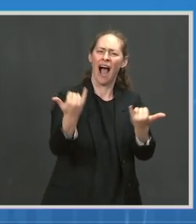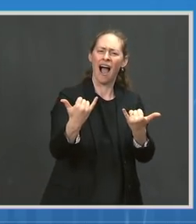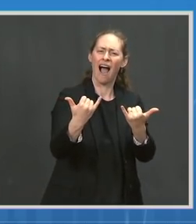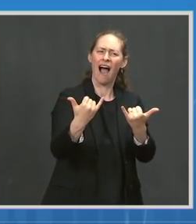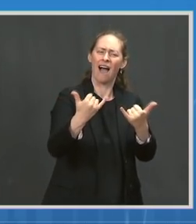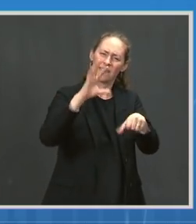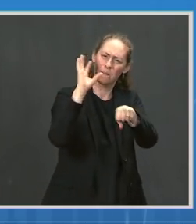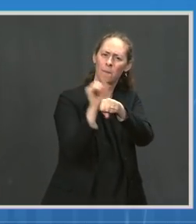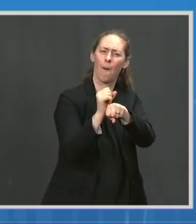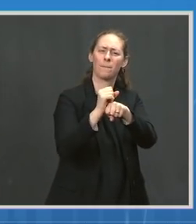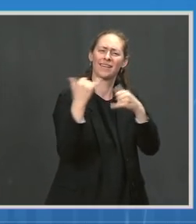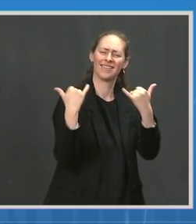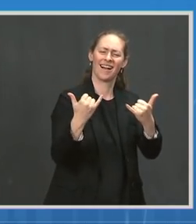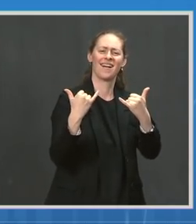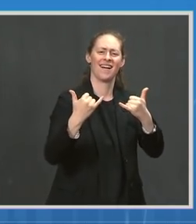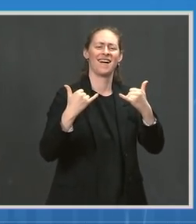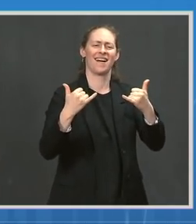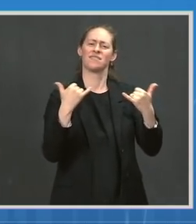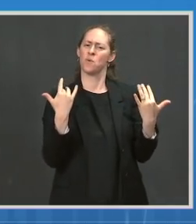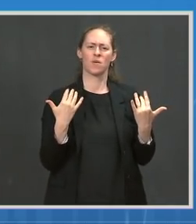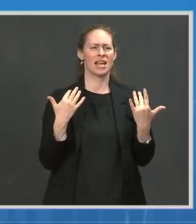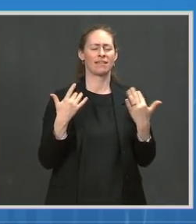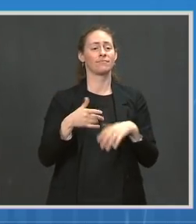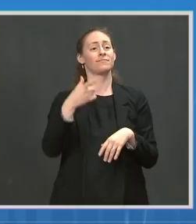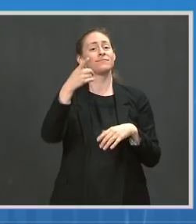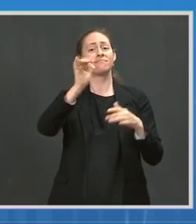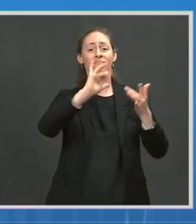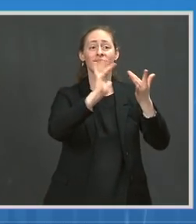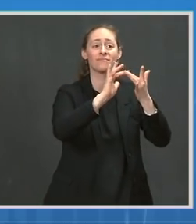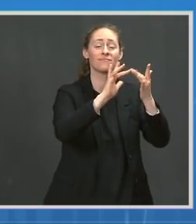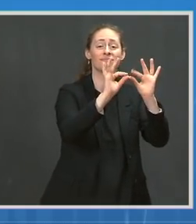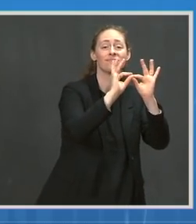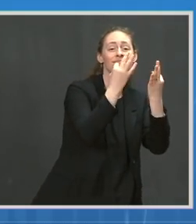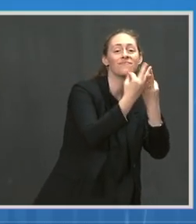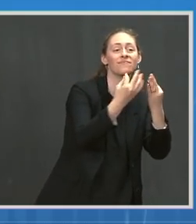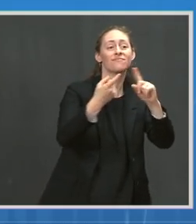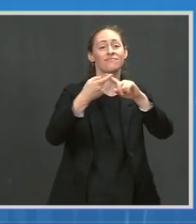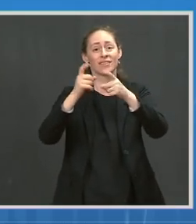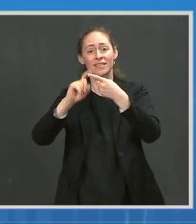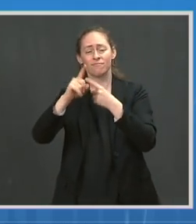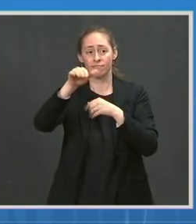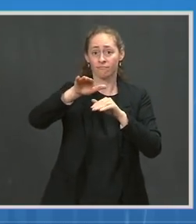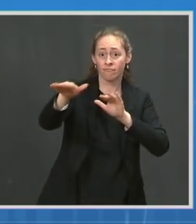Then, reach out to your family, friends, and neighbors to make sure they can make an appointment too.